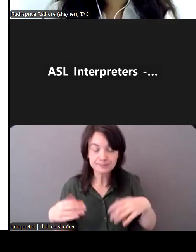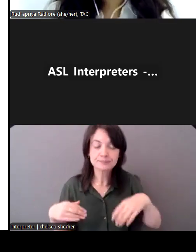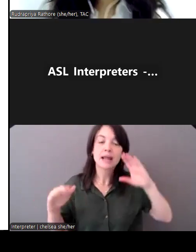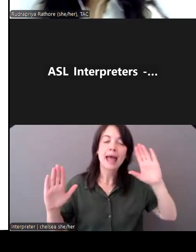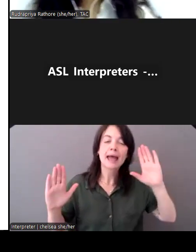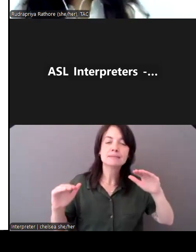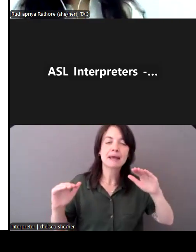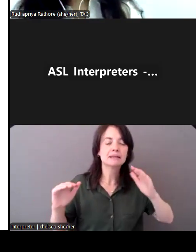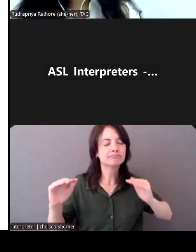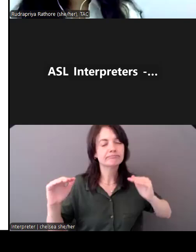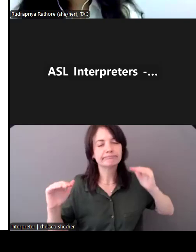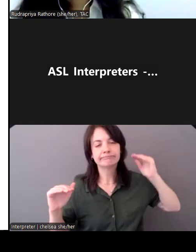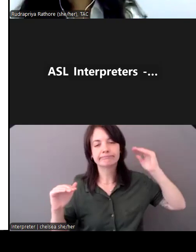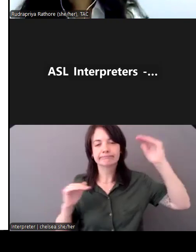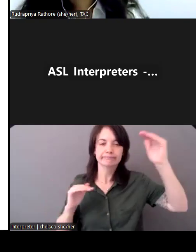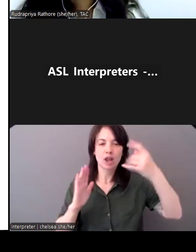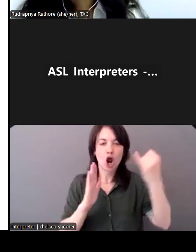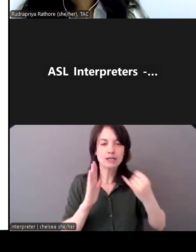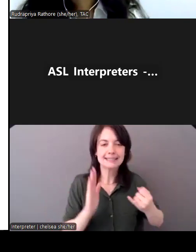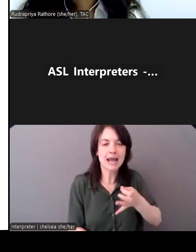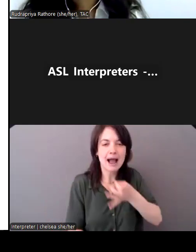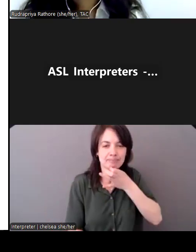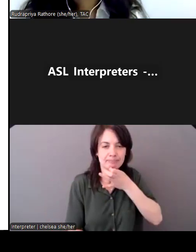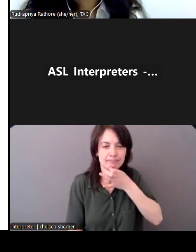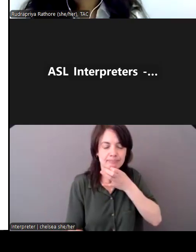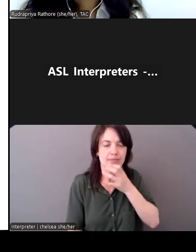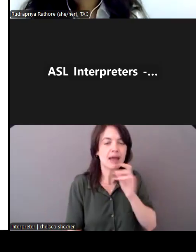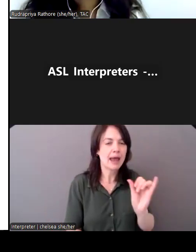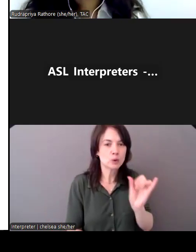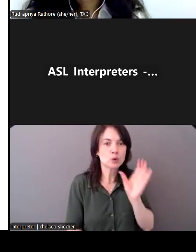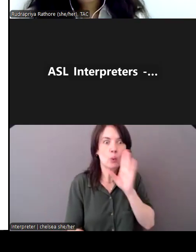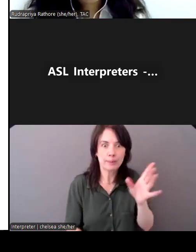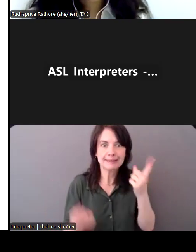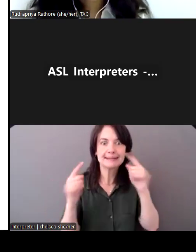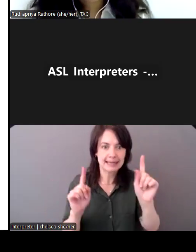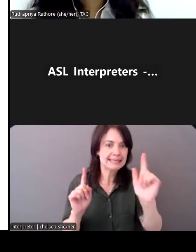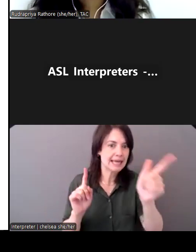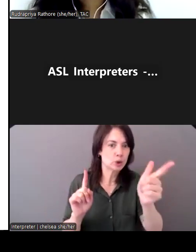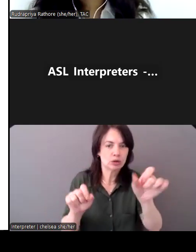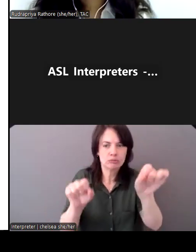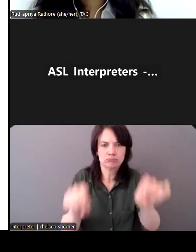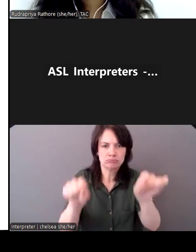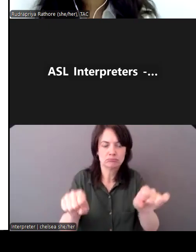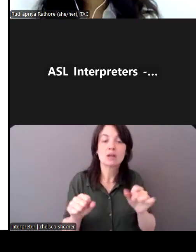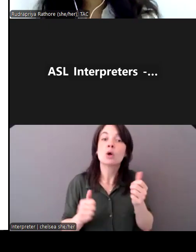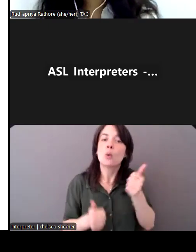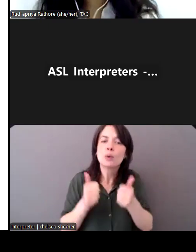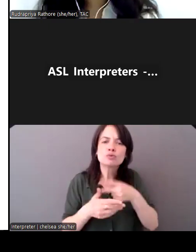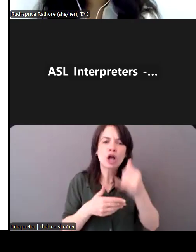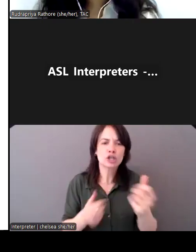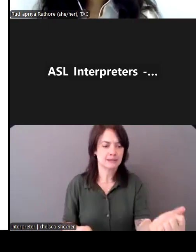artistic merit and viability so that means which projects capture their attention or were memorable